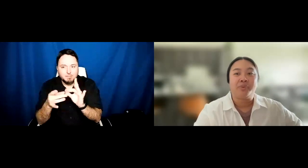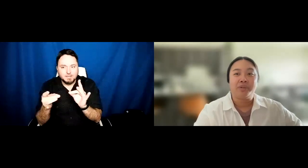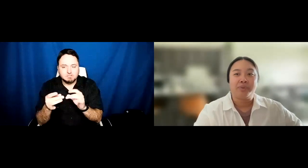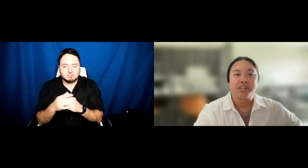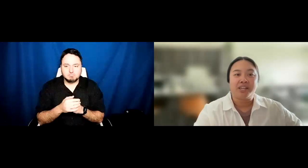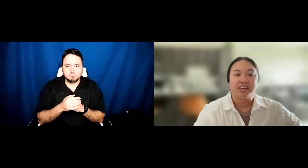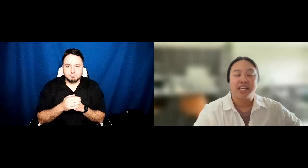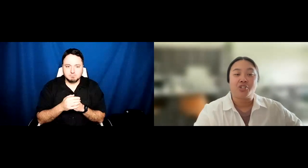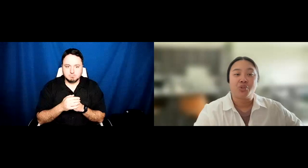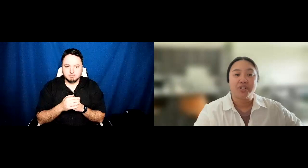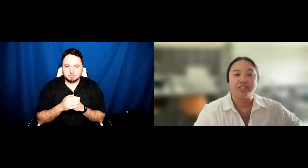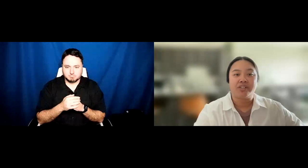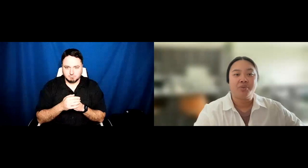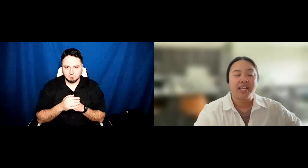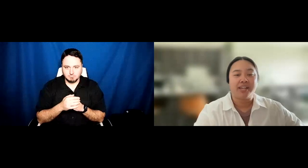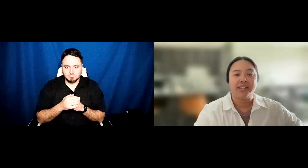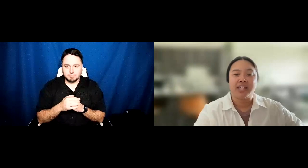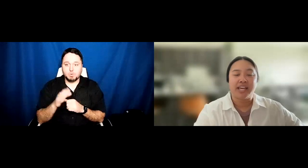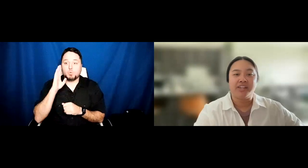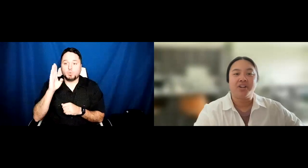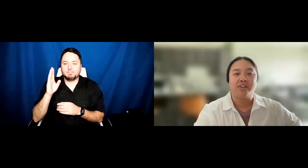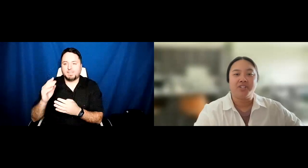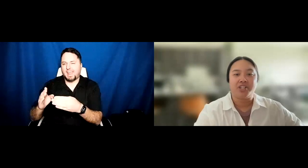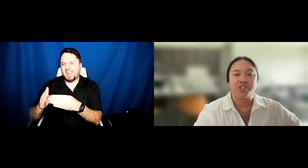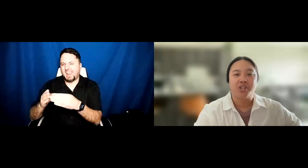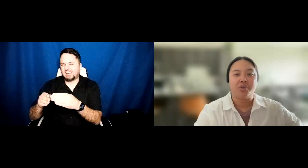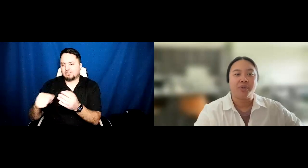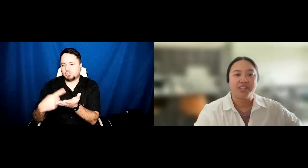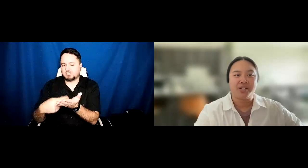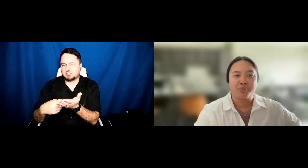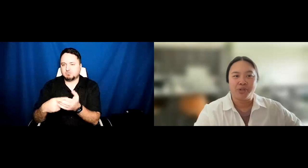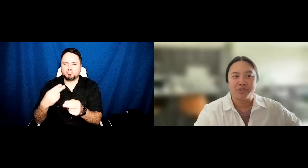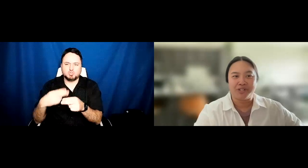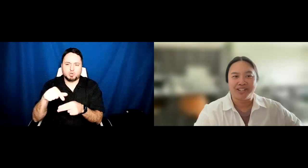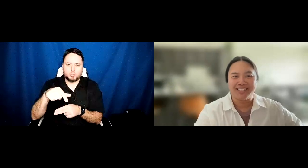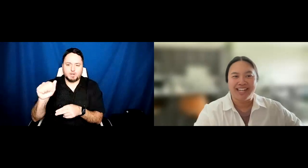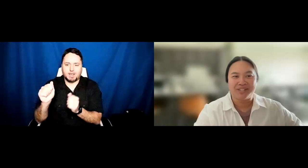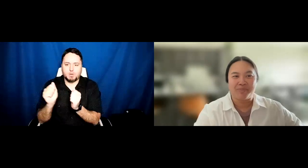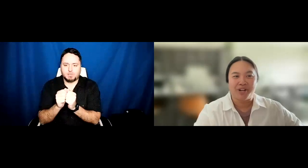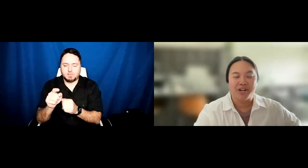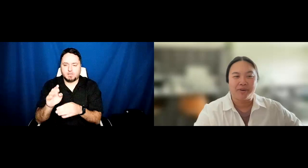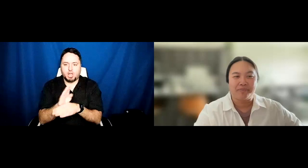There will be a short Q&A at the end of our conversation with the entrepreneurs on today's webinar.